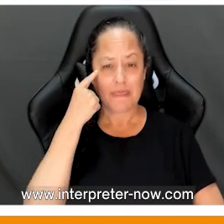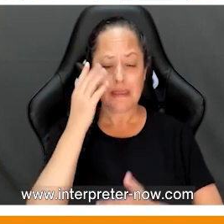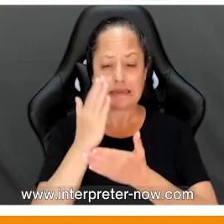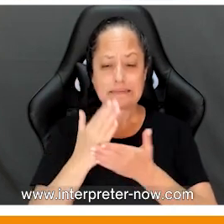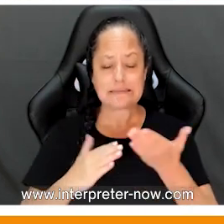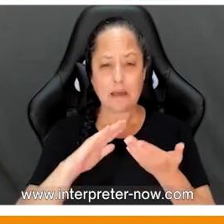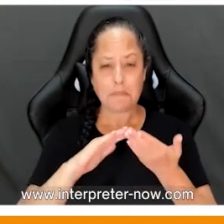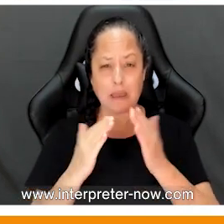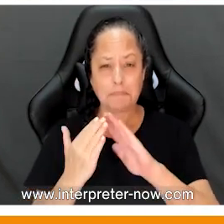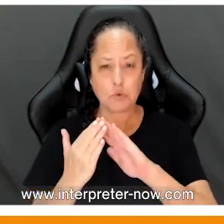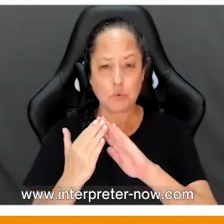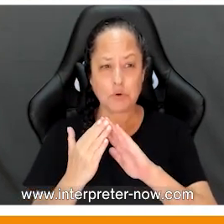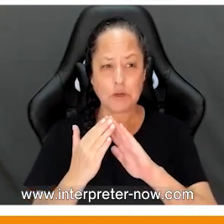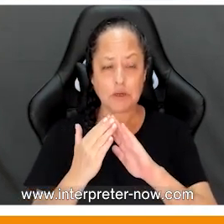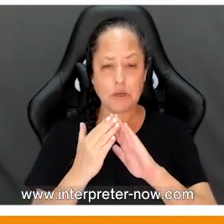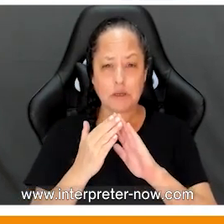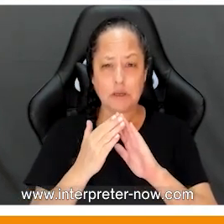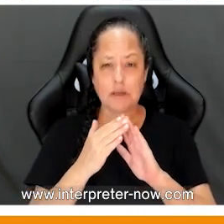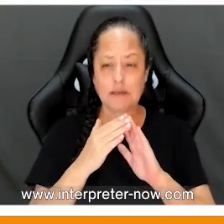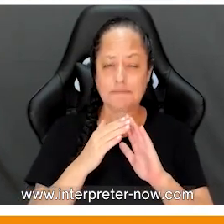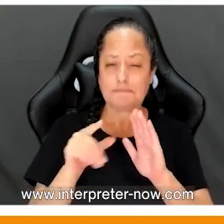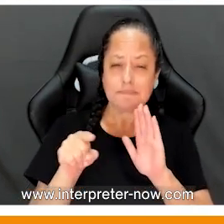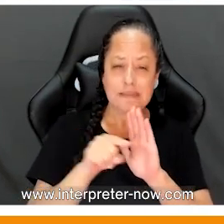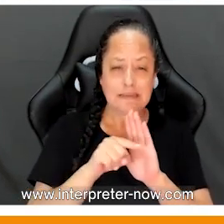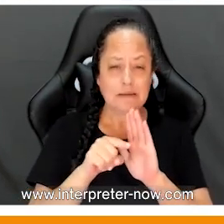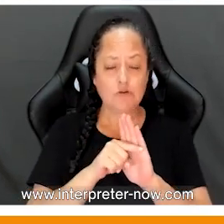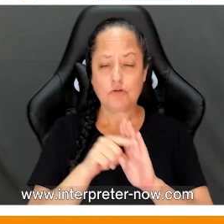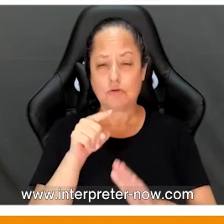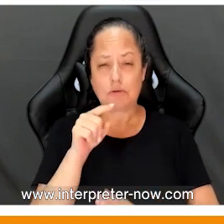and not necessarily seen for the benefit that it really is.